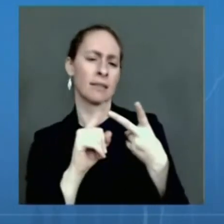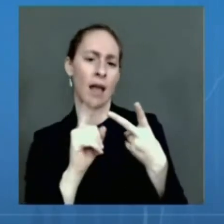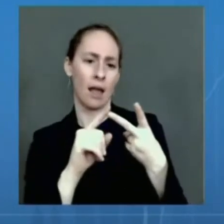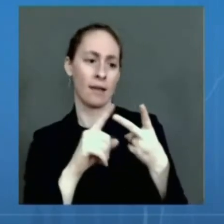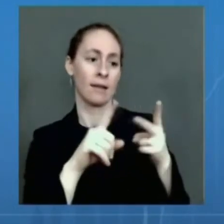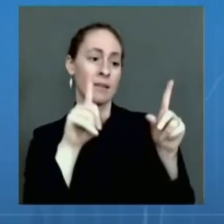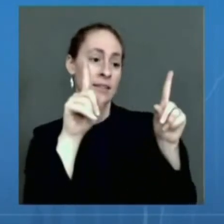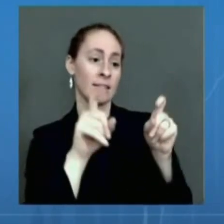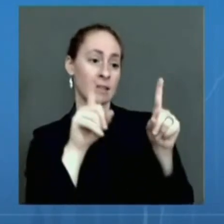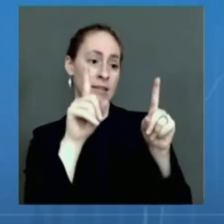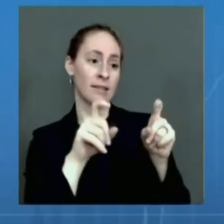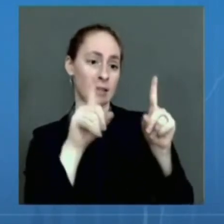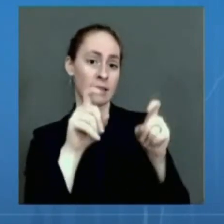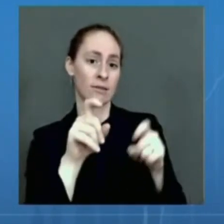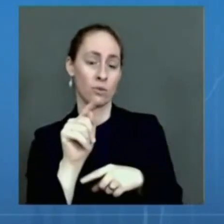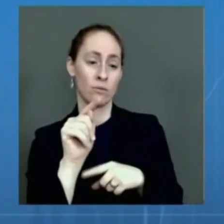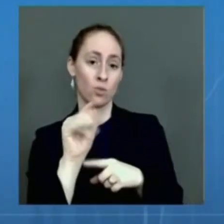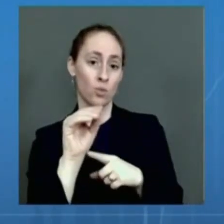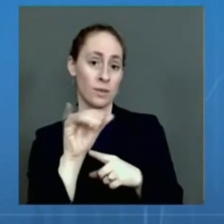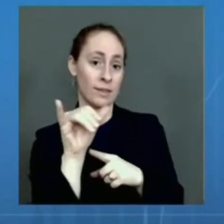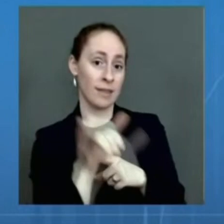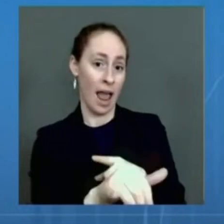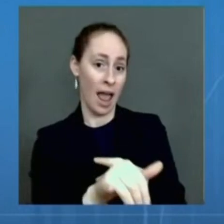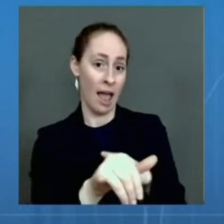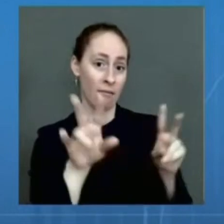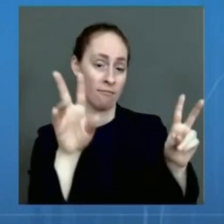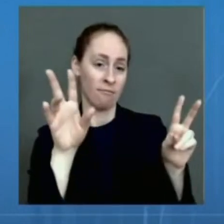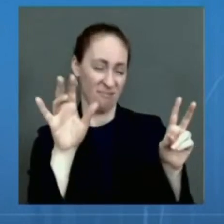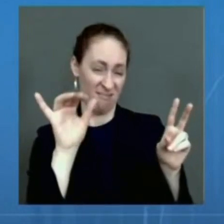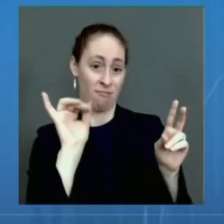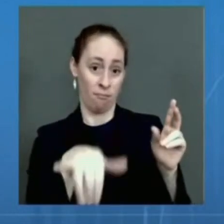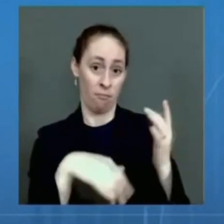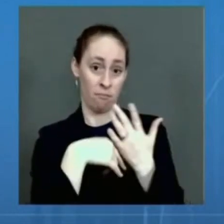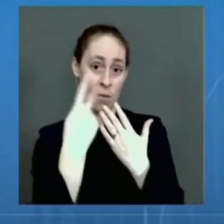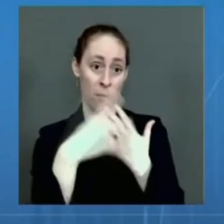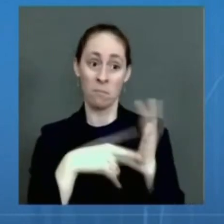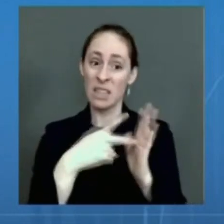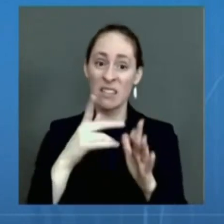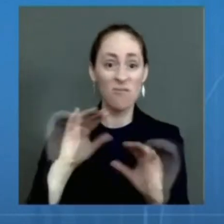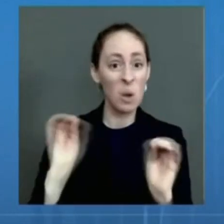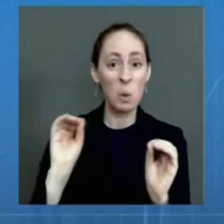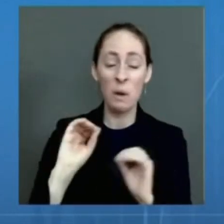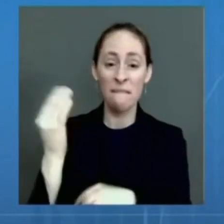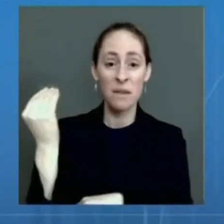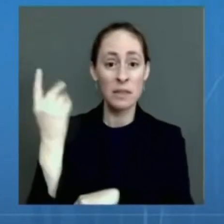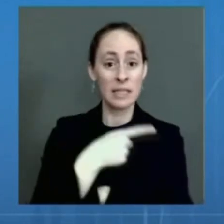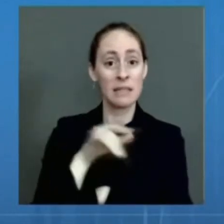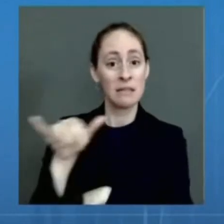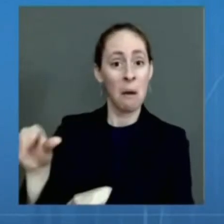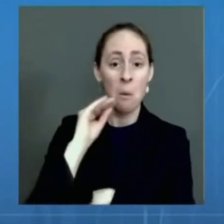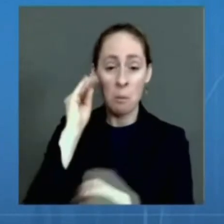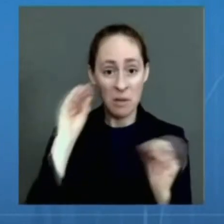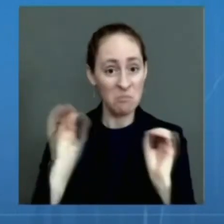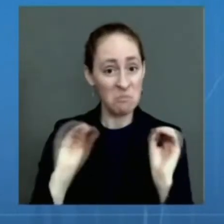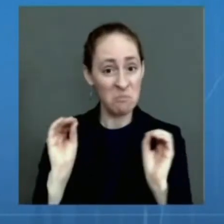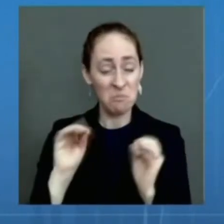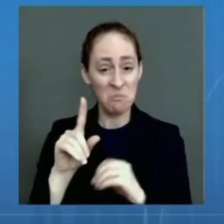AND FOR DR. WOLINSKI DOES THAT EXTEND TO ADULTS TOO A 14 DAY